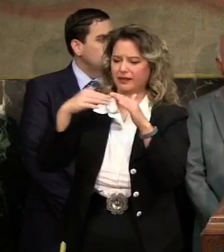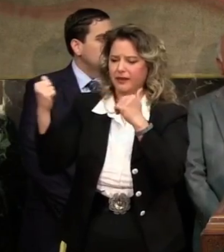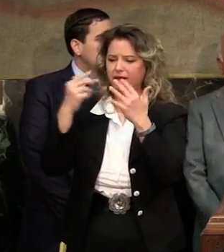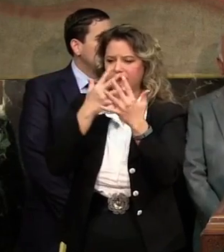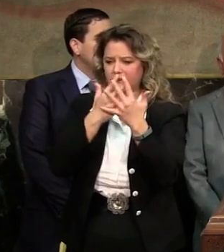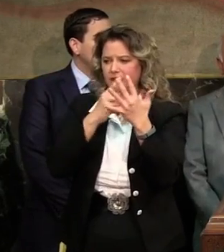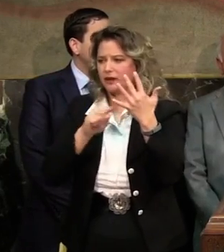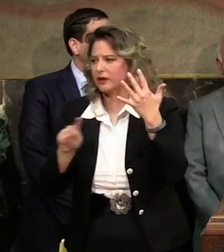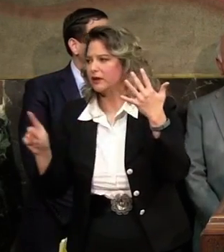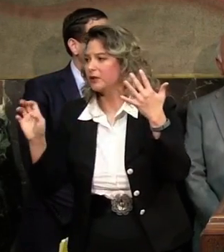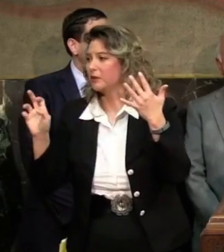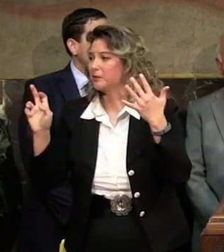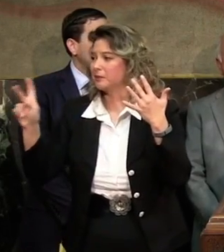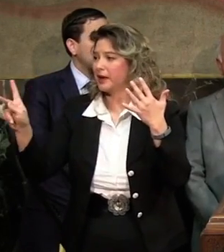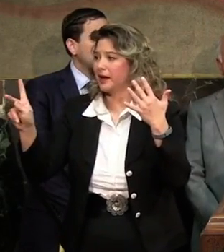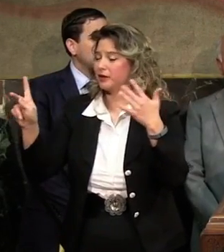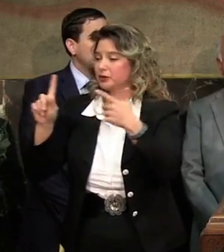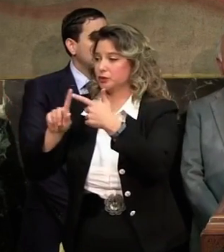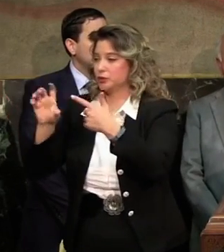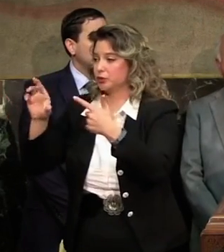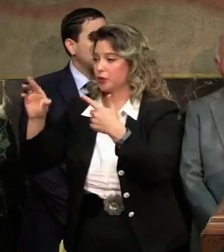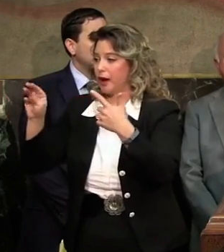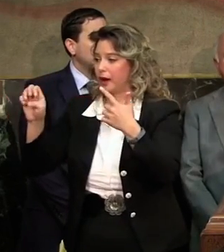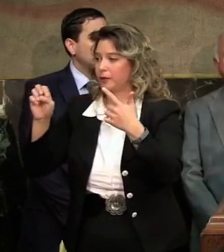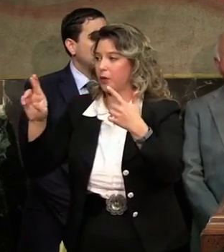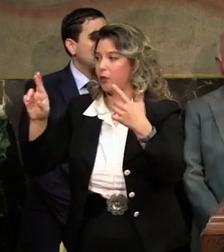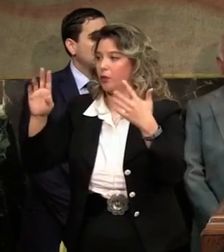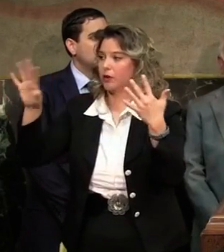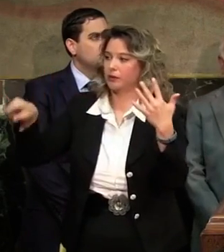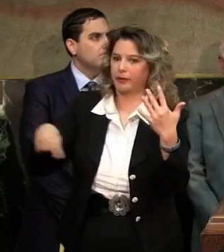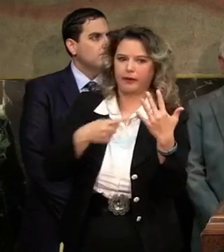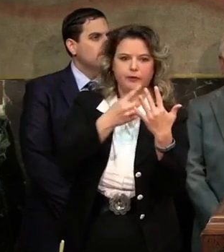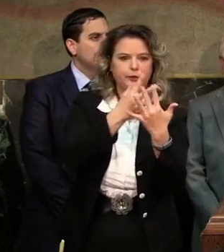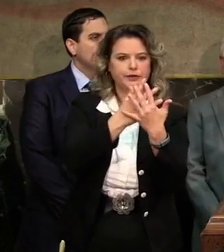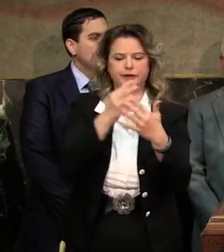but to prison within three years thirty five percent number is extraordinarily